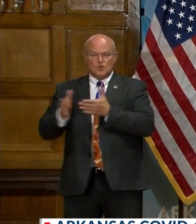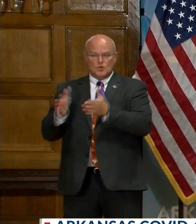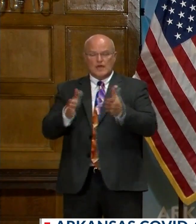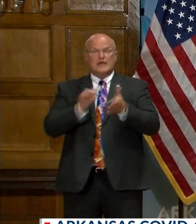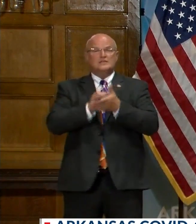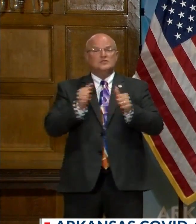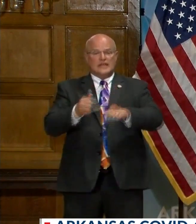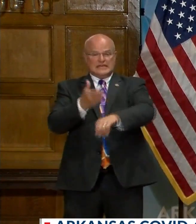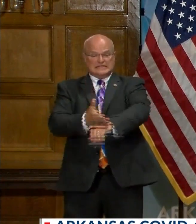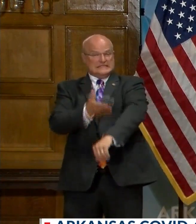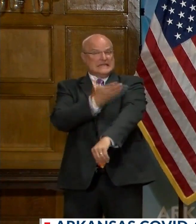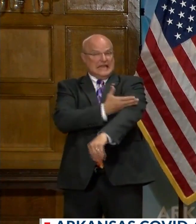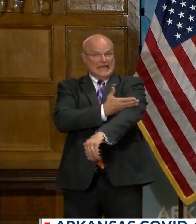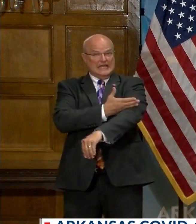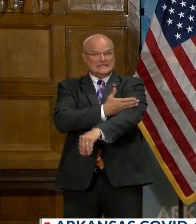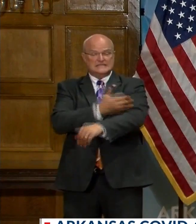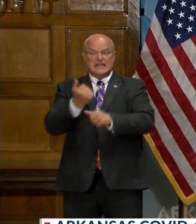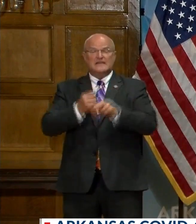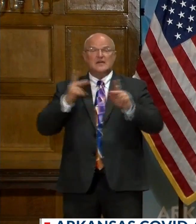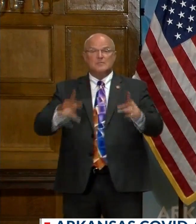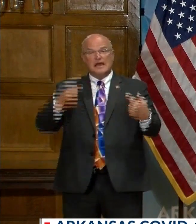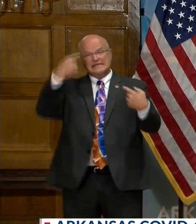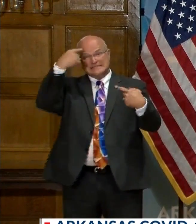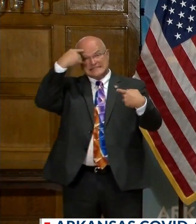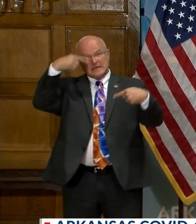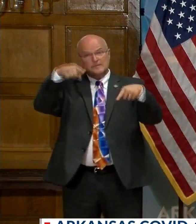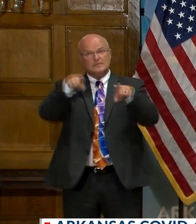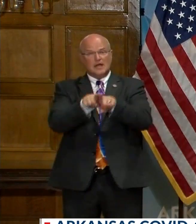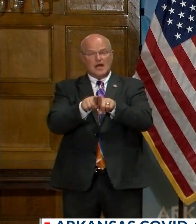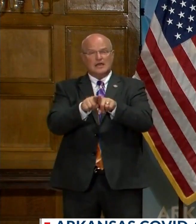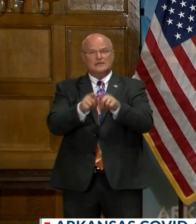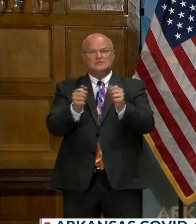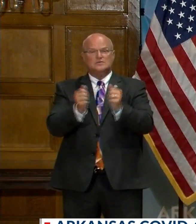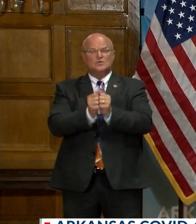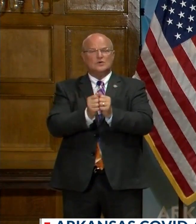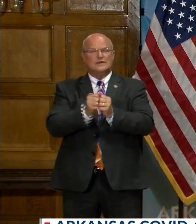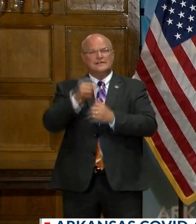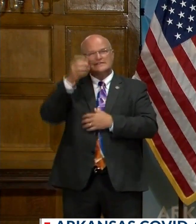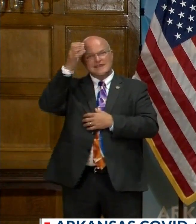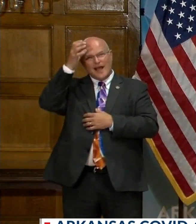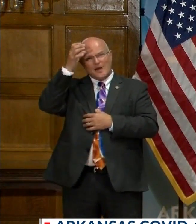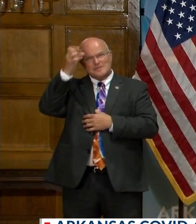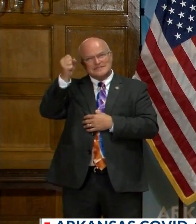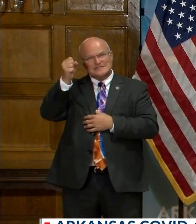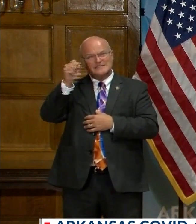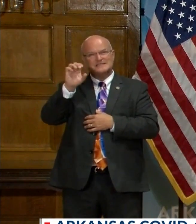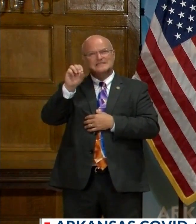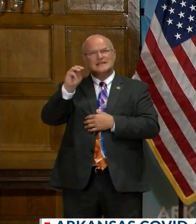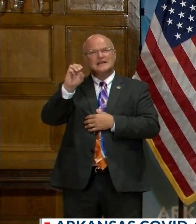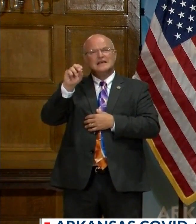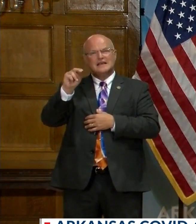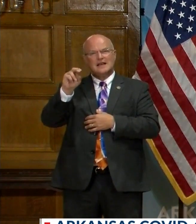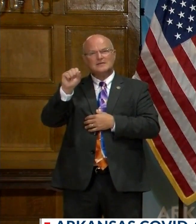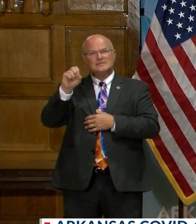PENT UP AND JUST WANT TO GET OUT AND HAVE LOST SOME OF THEIR CONCENTRATION ON THIS. WE TALKED ABOUT WAYS YOU CAN